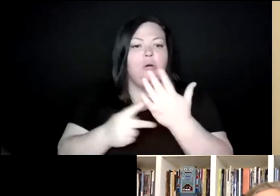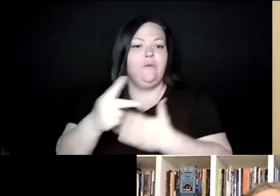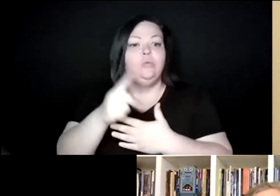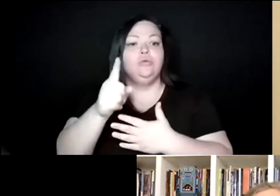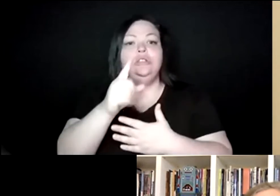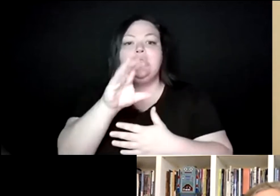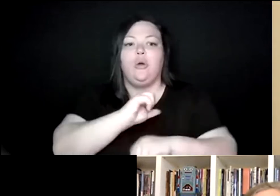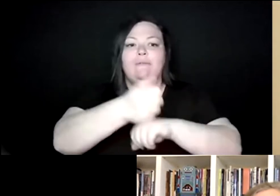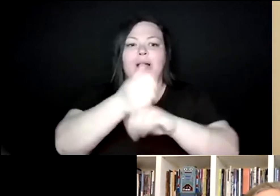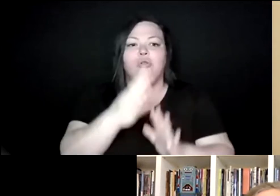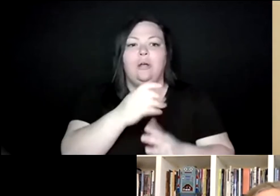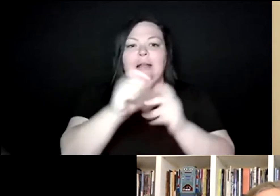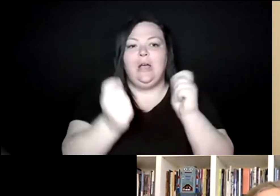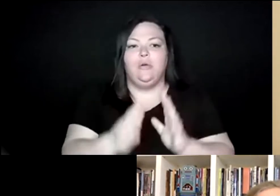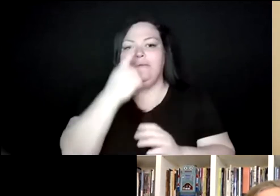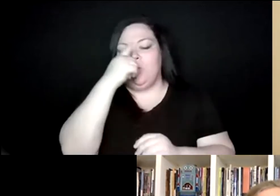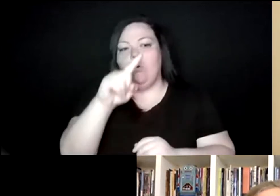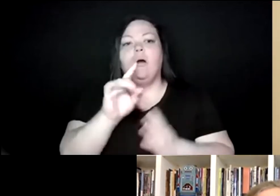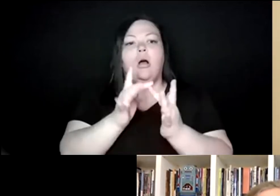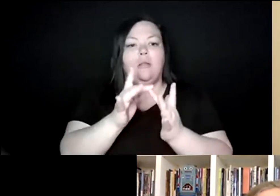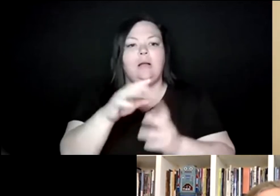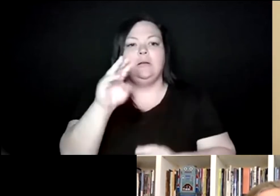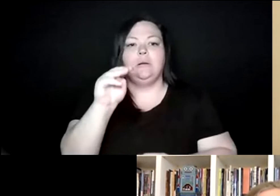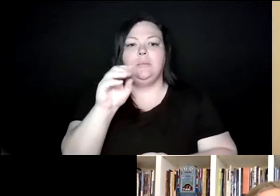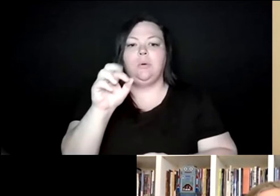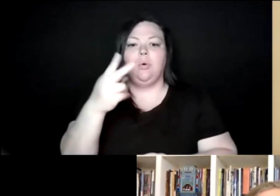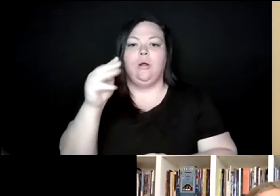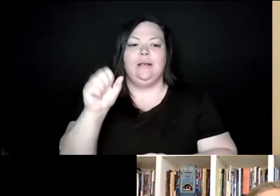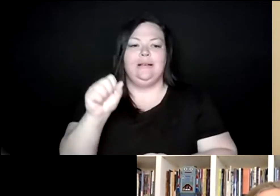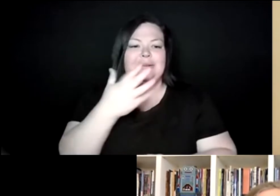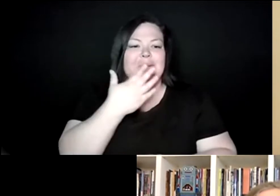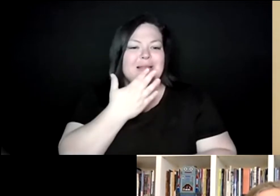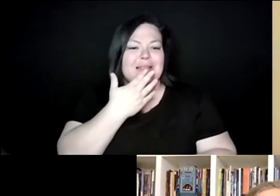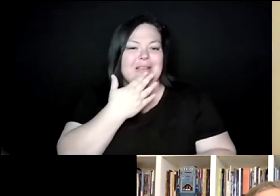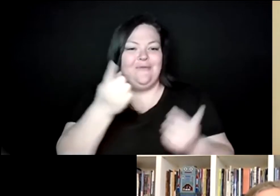editor of the online literary journal Memorious. So thank you so much for being here Rebecca,